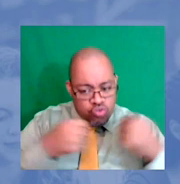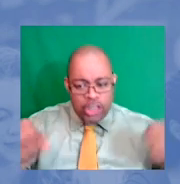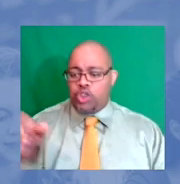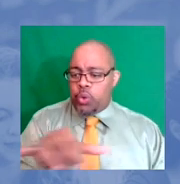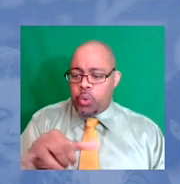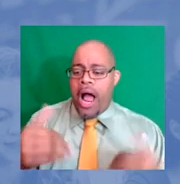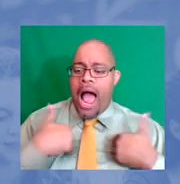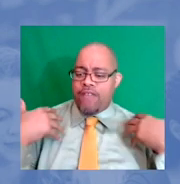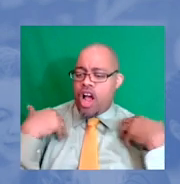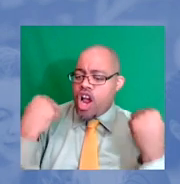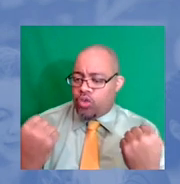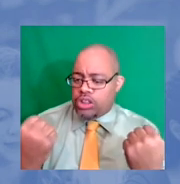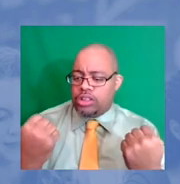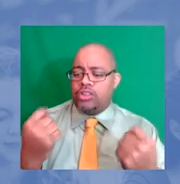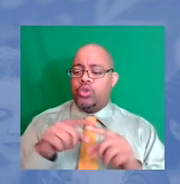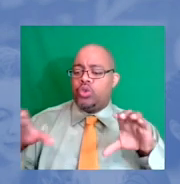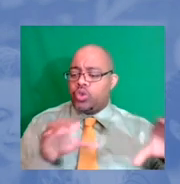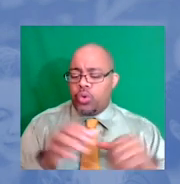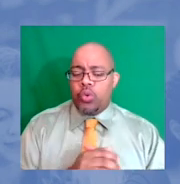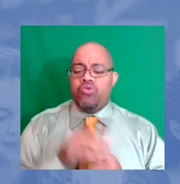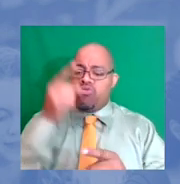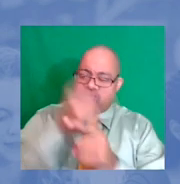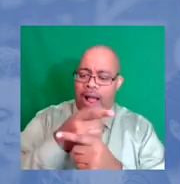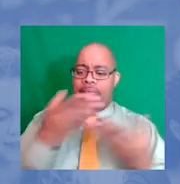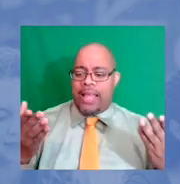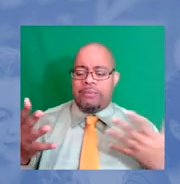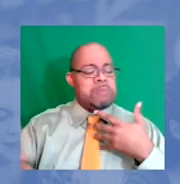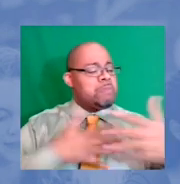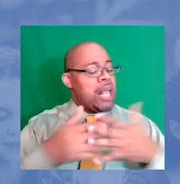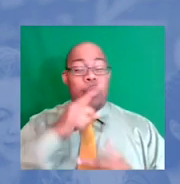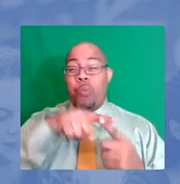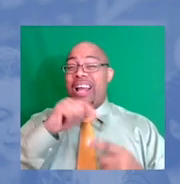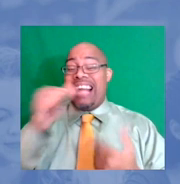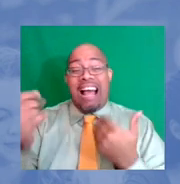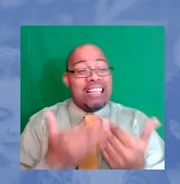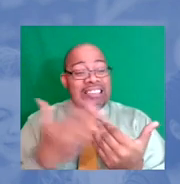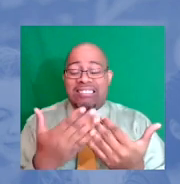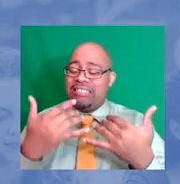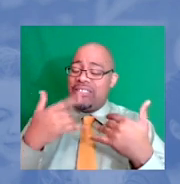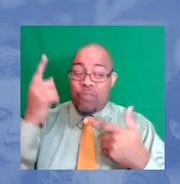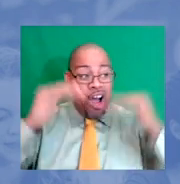TO DO THE RIGHT THING EVEN WHEN IT'S INCONVENIENT FOR THE ADULTS AROUND US.